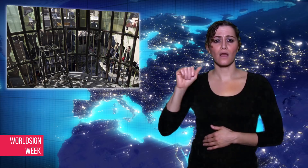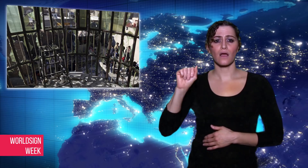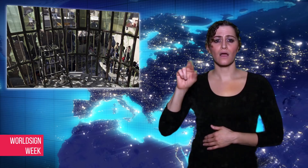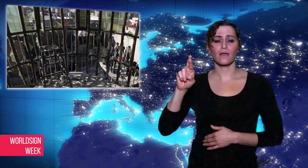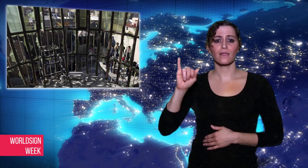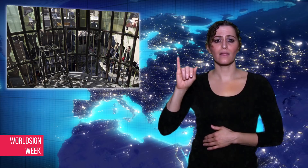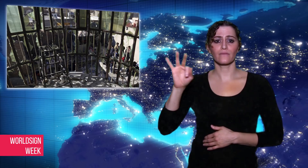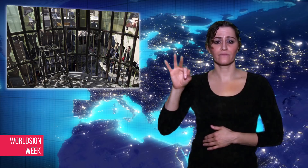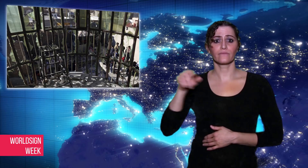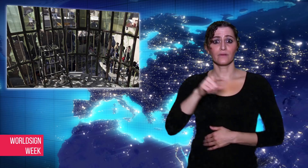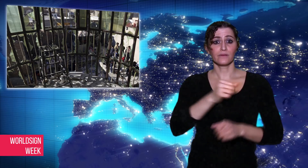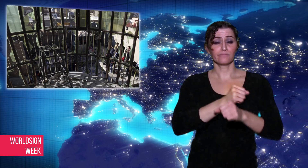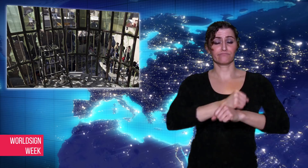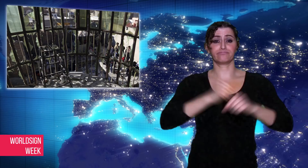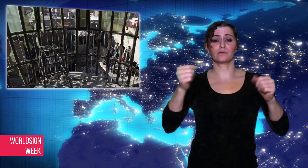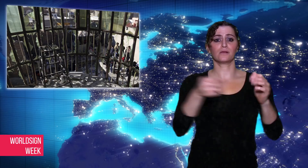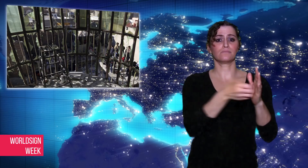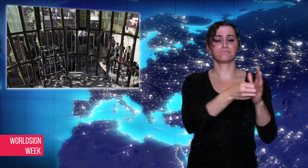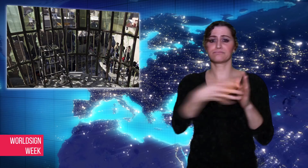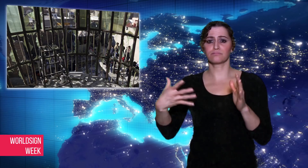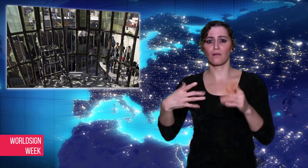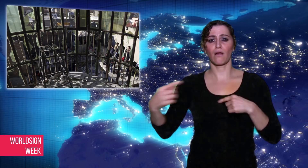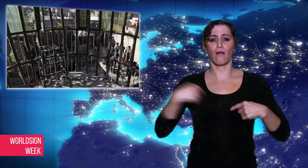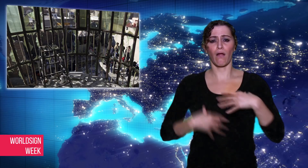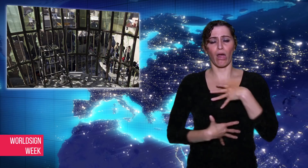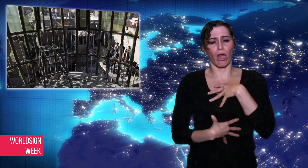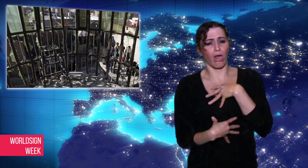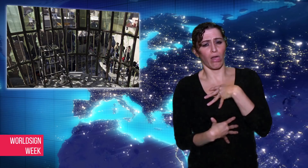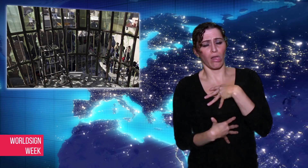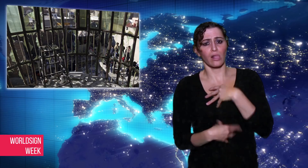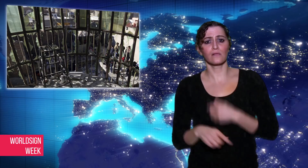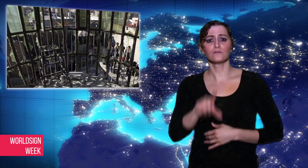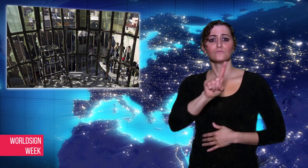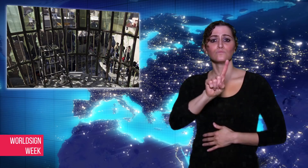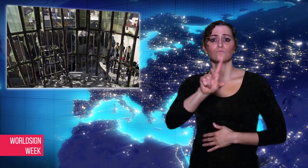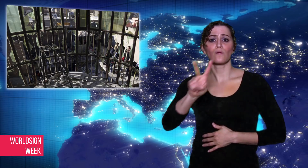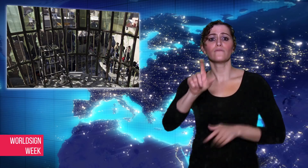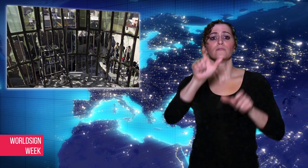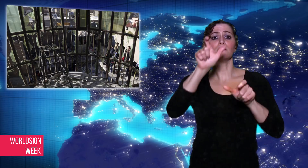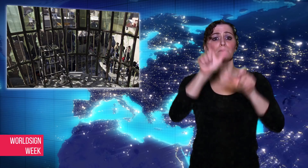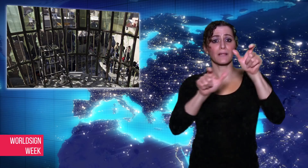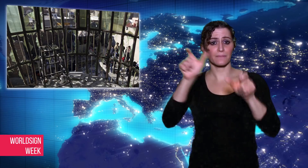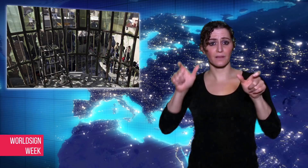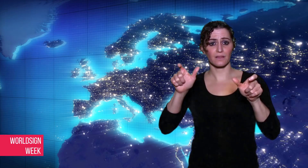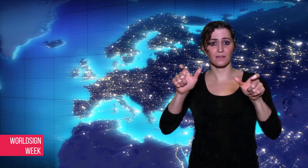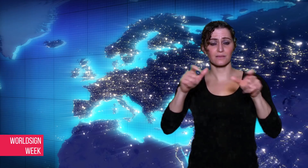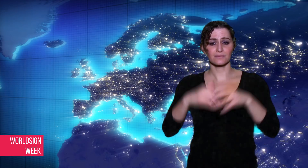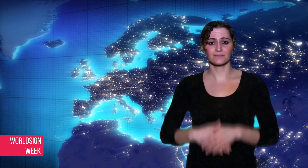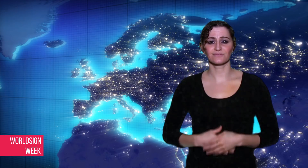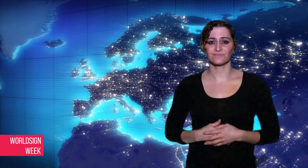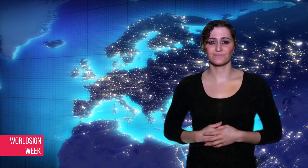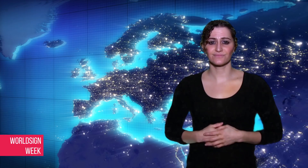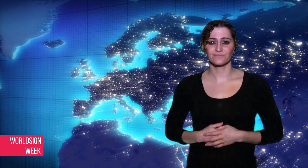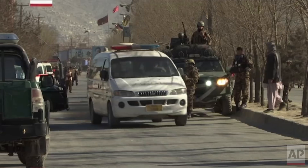that wounded 12 people over the weekend.